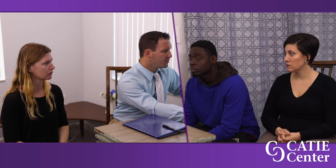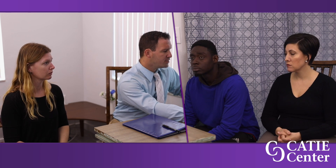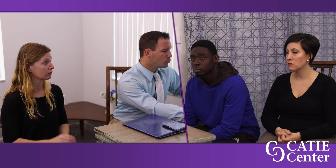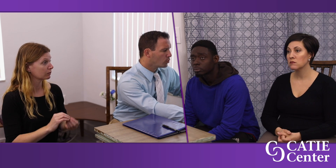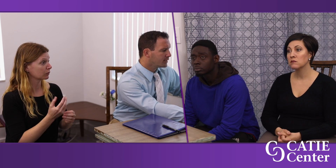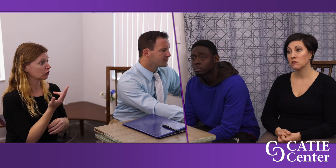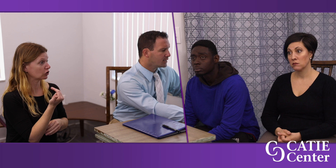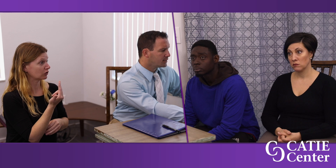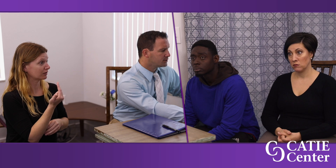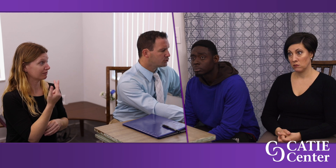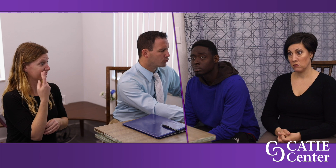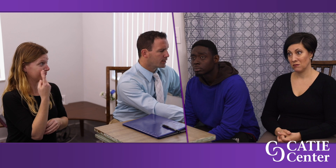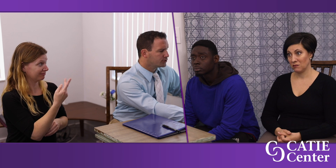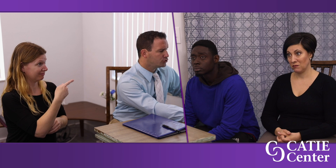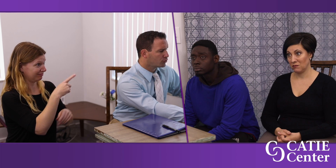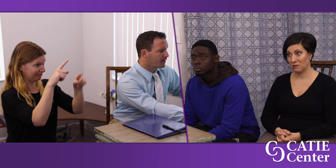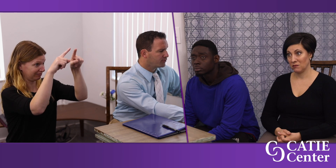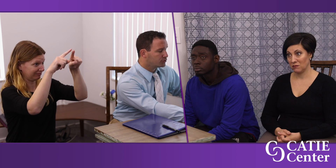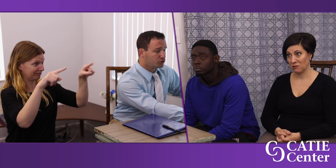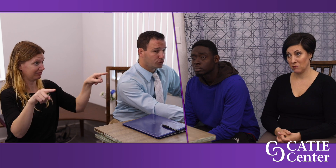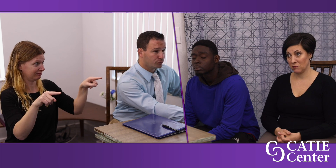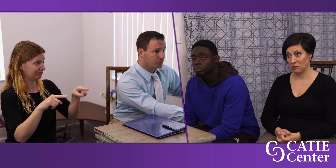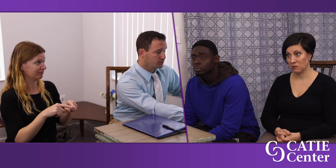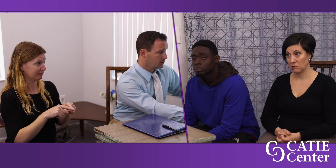This warning signs directs drivers to: